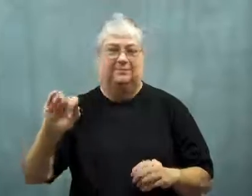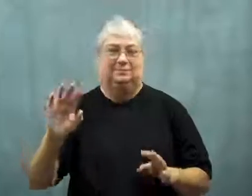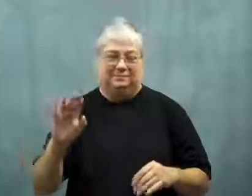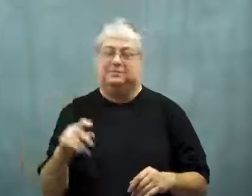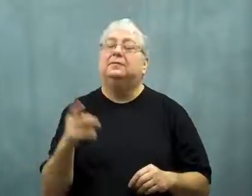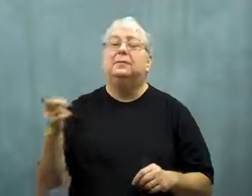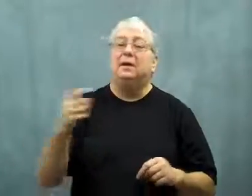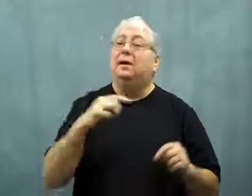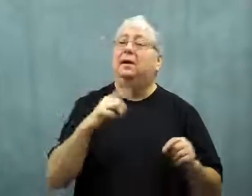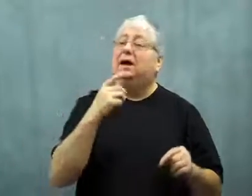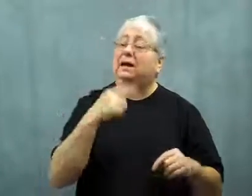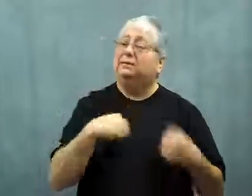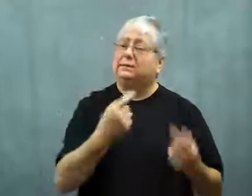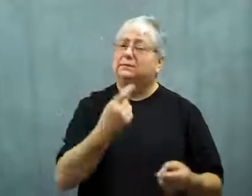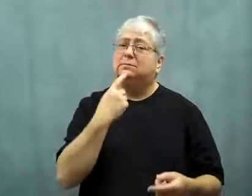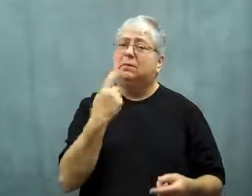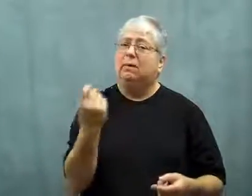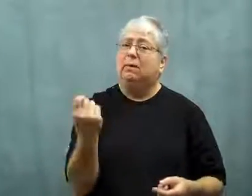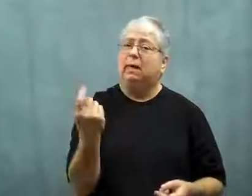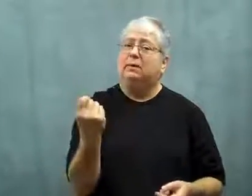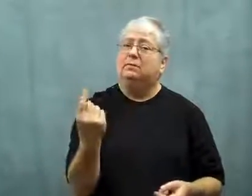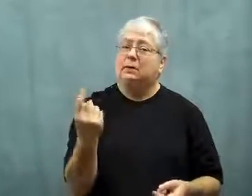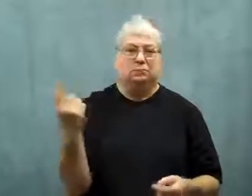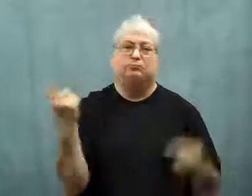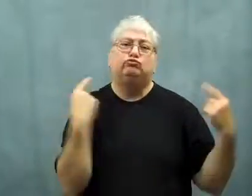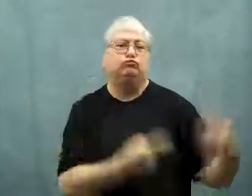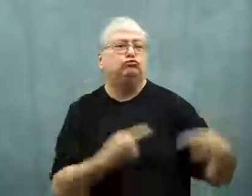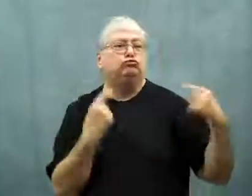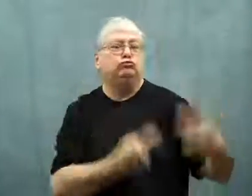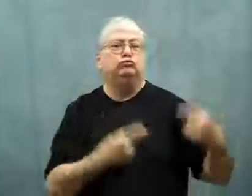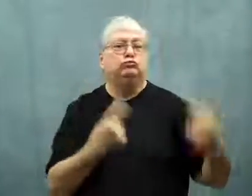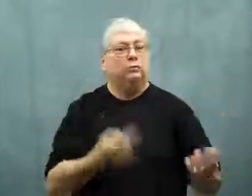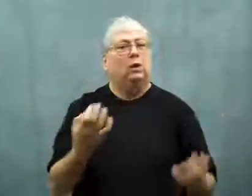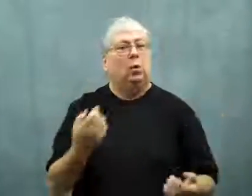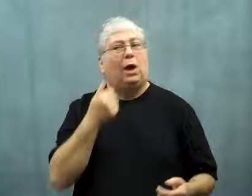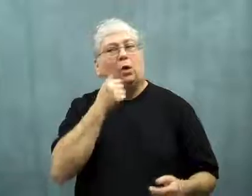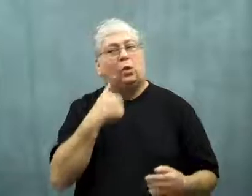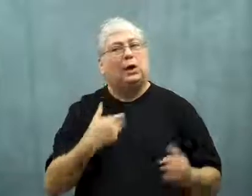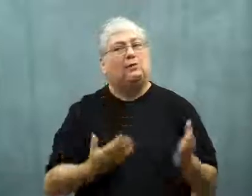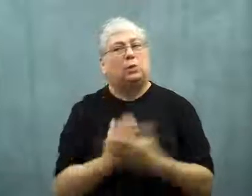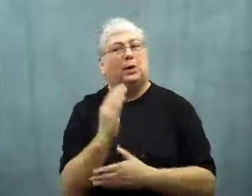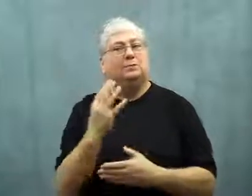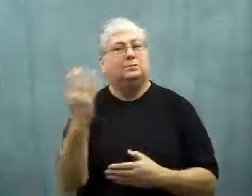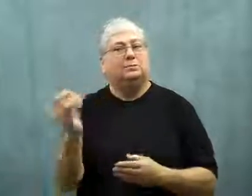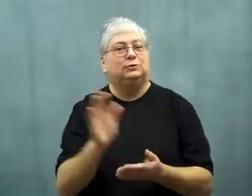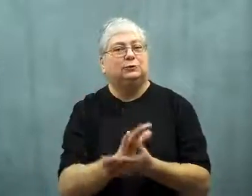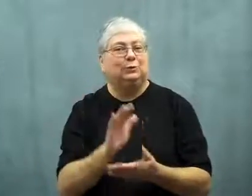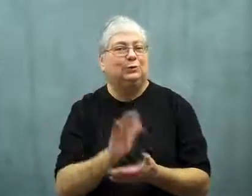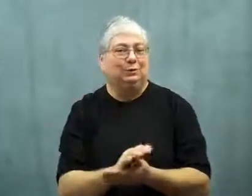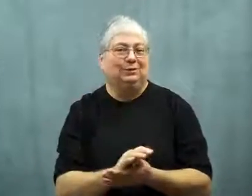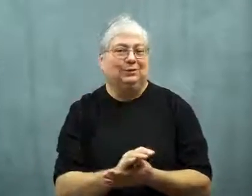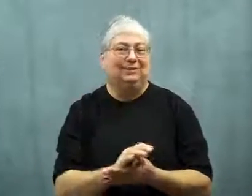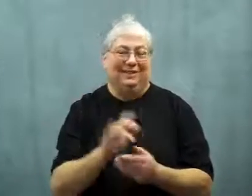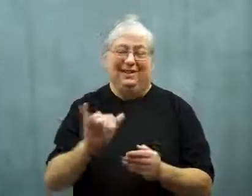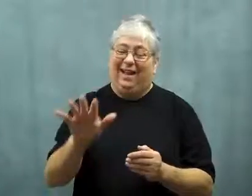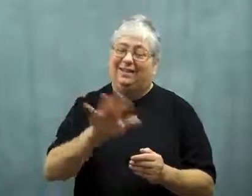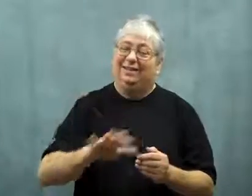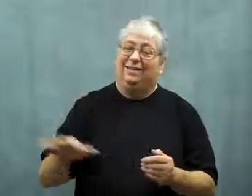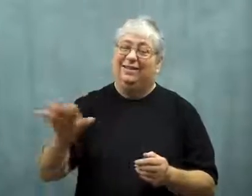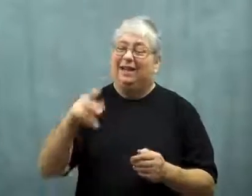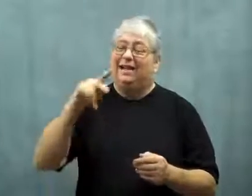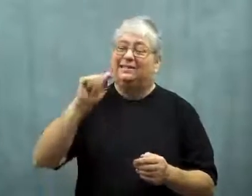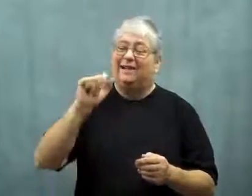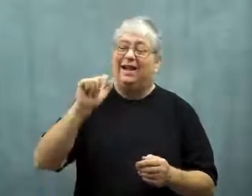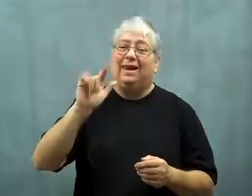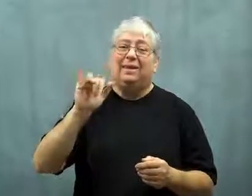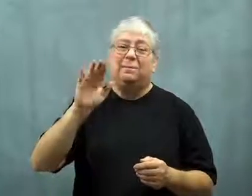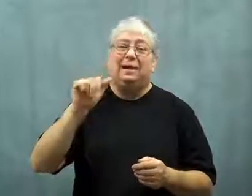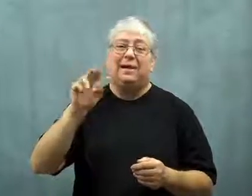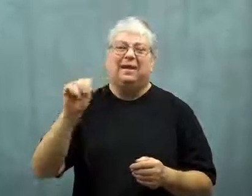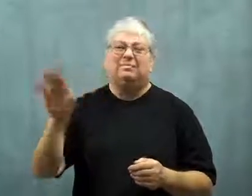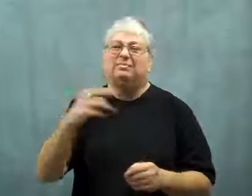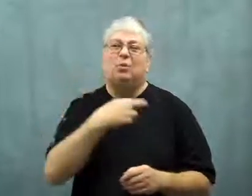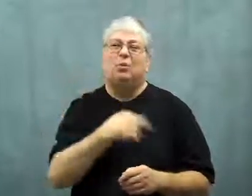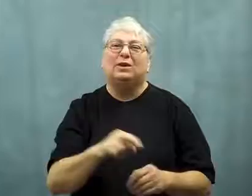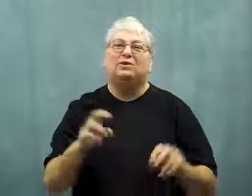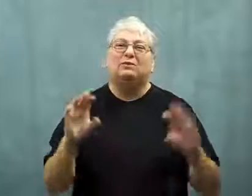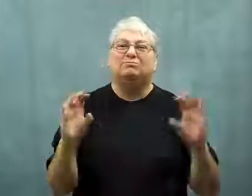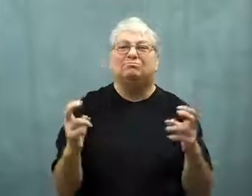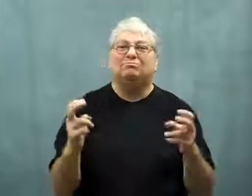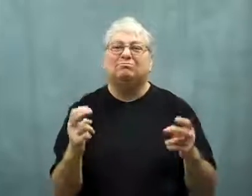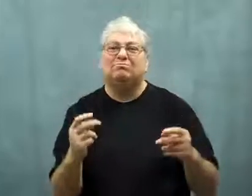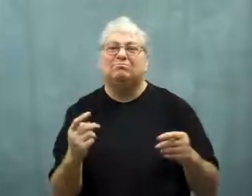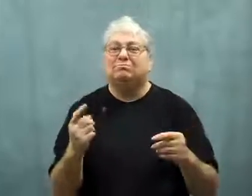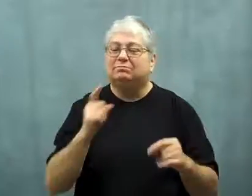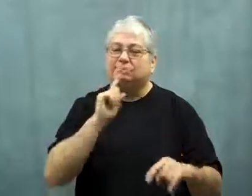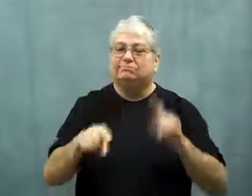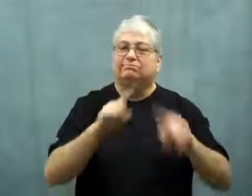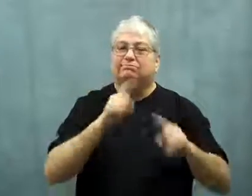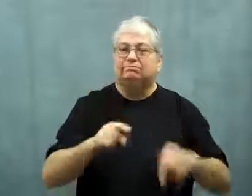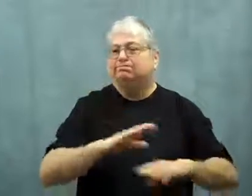She's fought for girls' rights to an education since she was about 11.